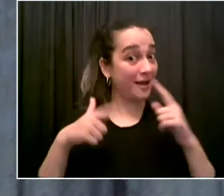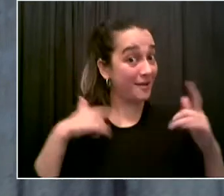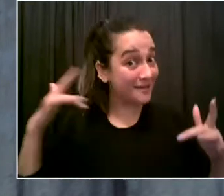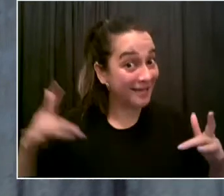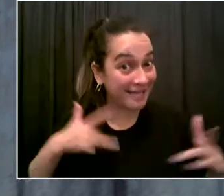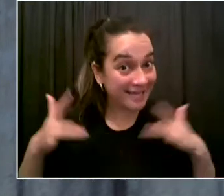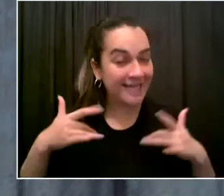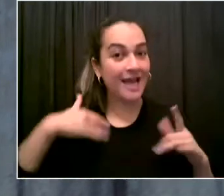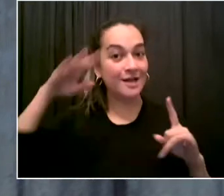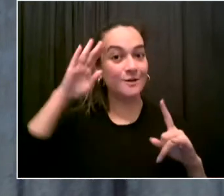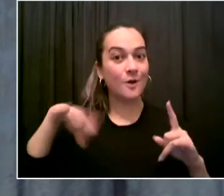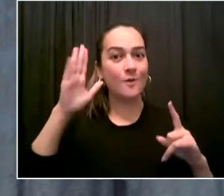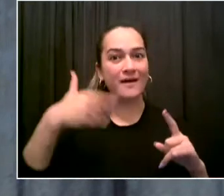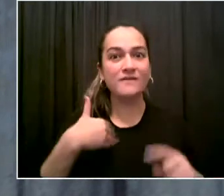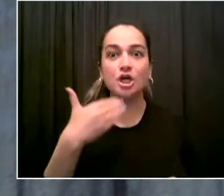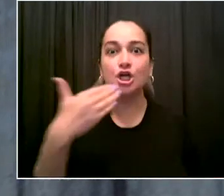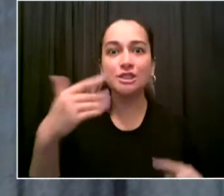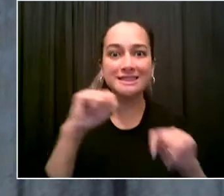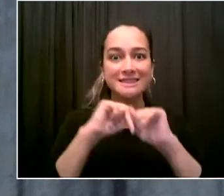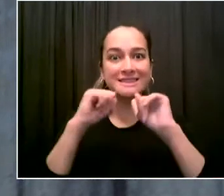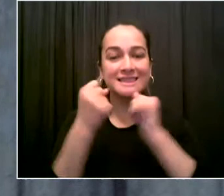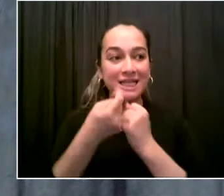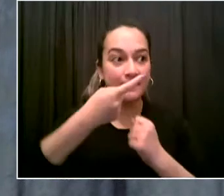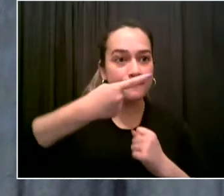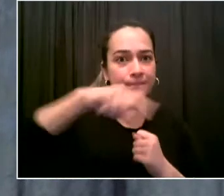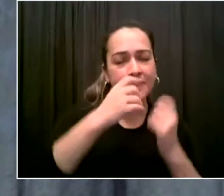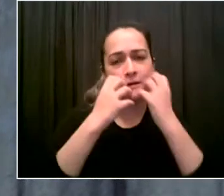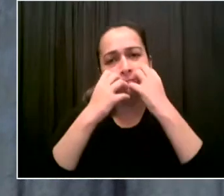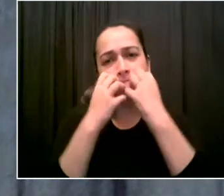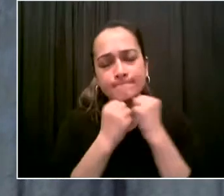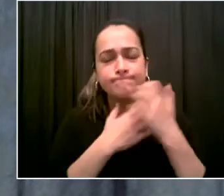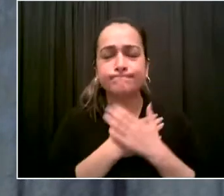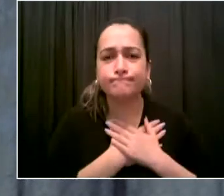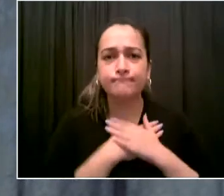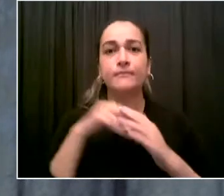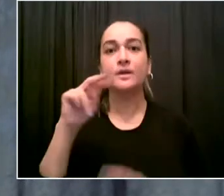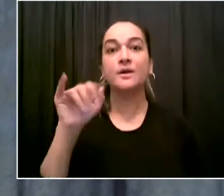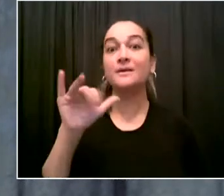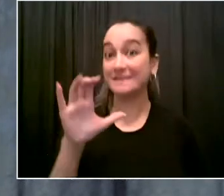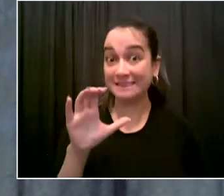TAKE ON AND PROBLEMS TO SOLVE. BUT THE PEOPLE I GOT TO WORK WITH THAT THE LAW DEPARTMENT ARE NOT ONLY